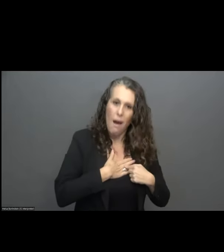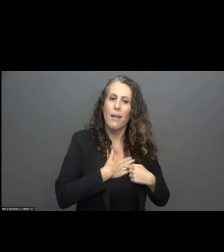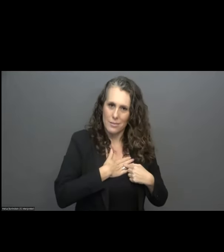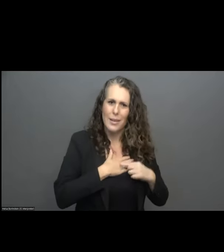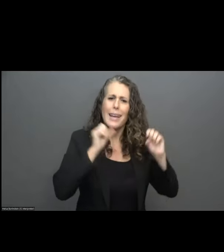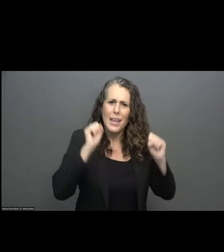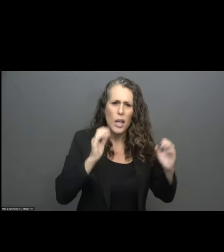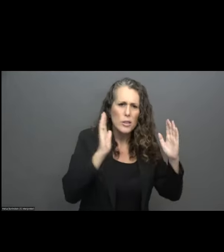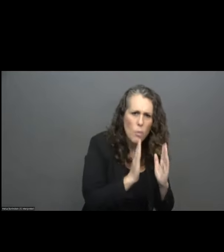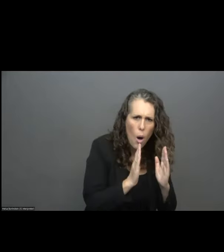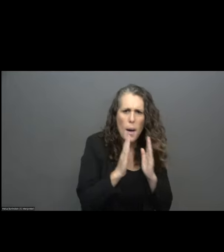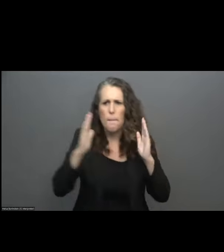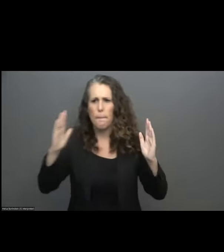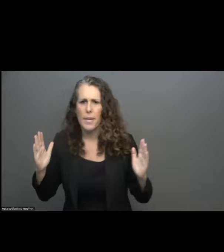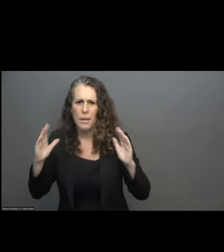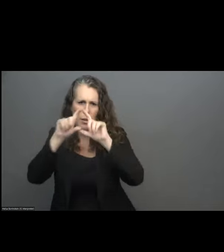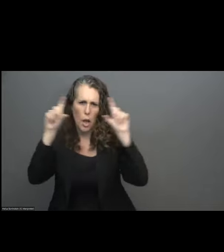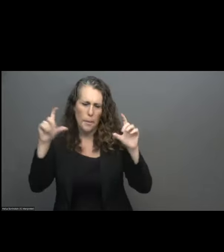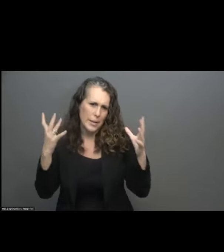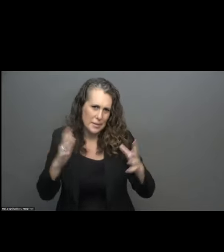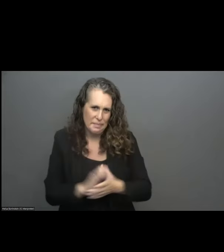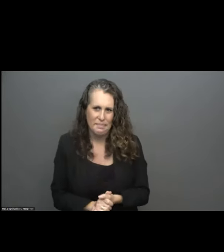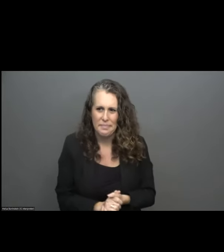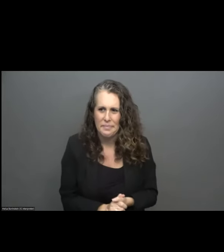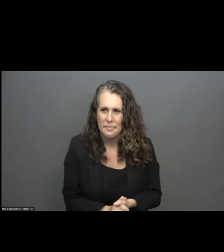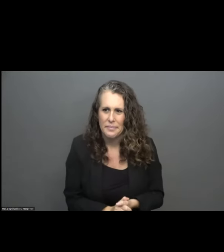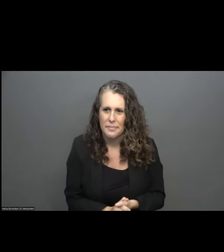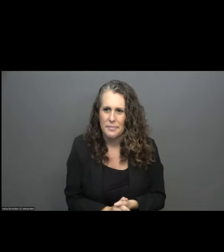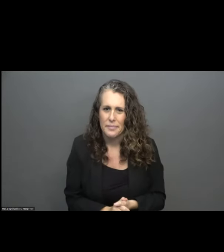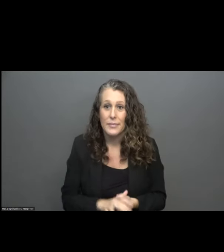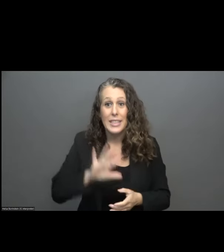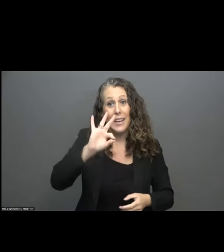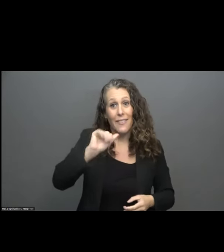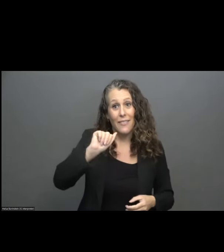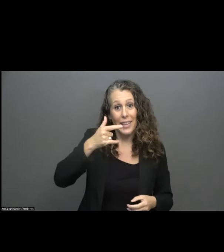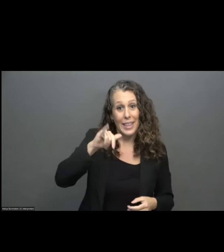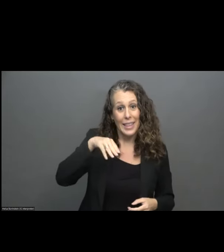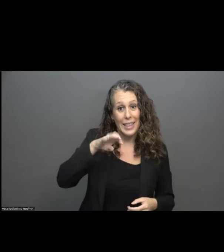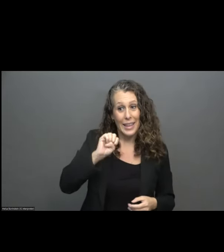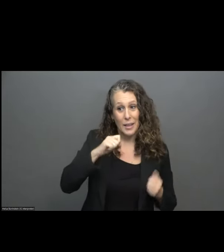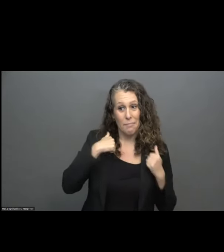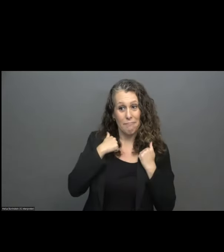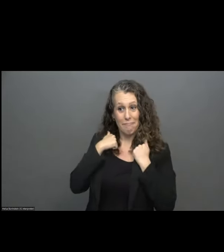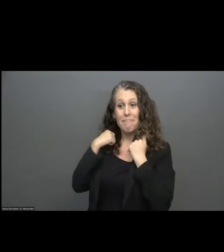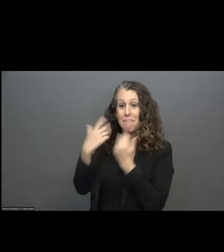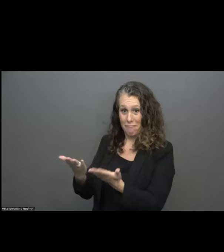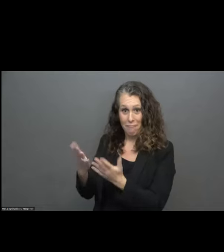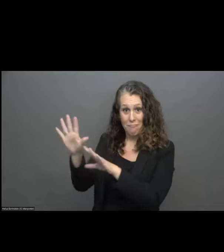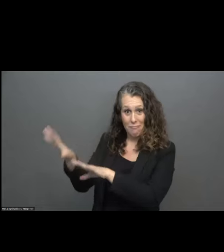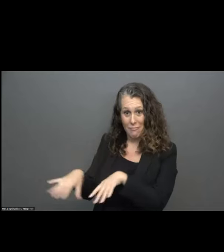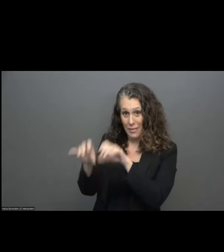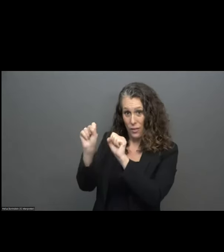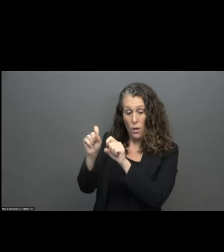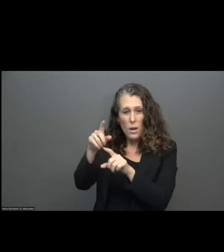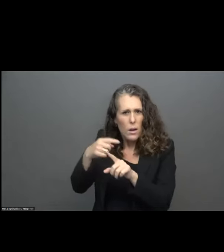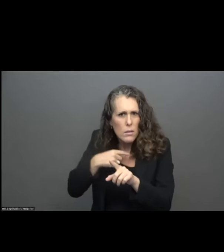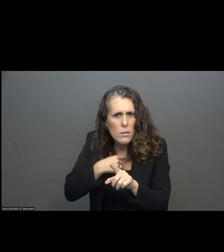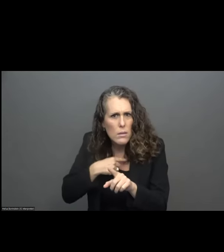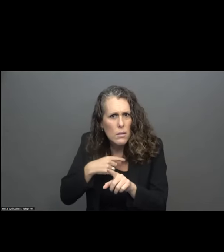09:55:56 So is this set for team. I would ask you to take over. I assume you will also